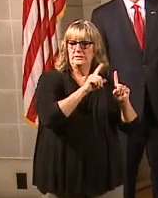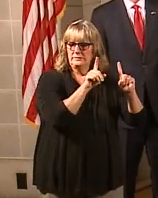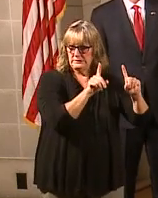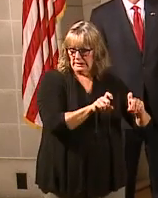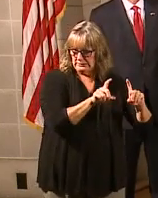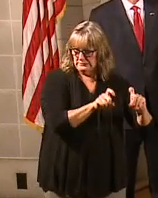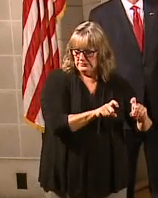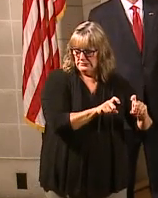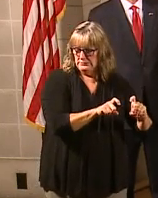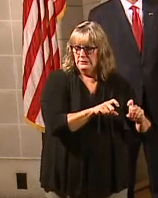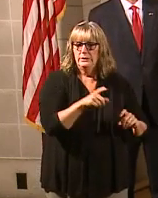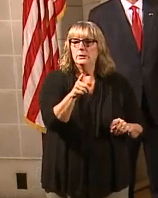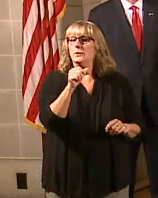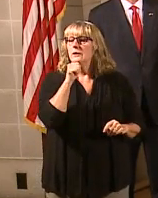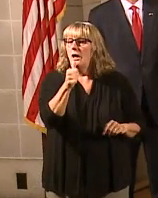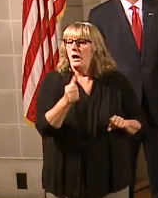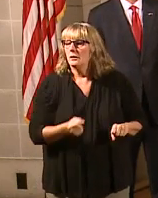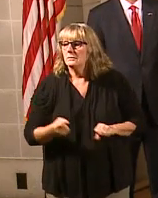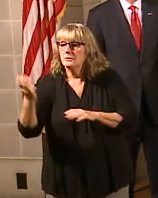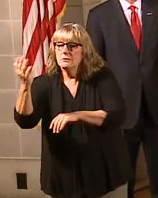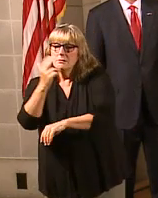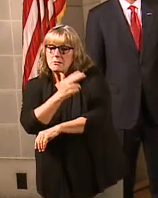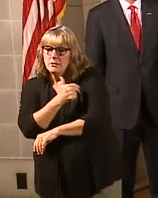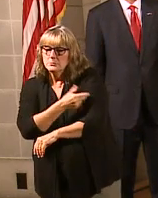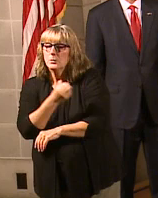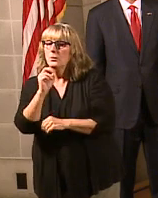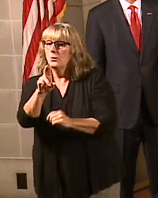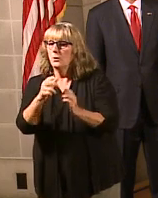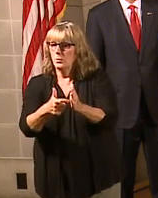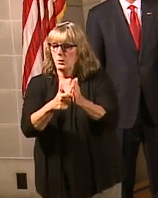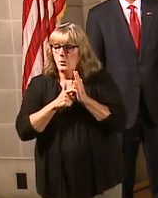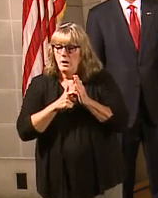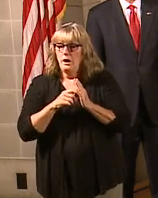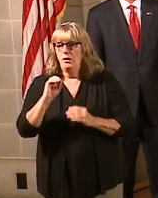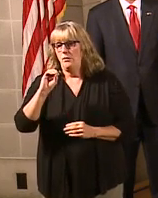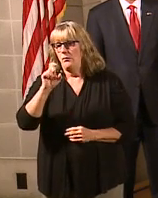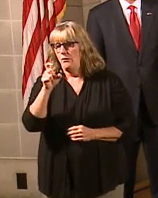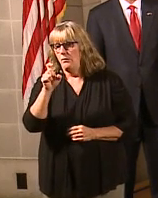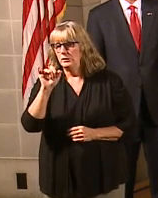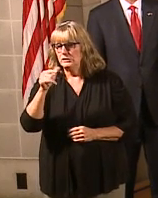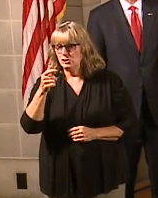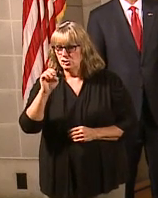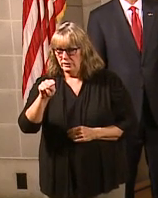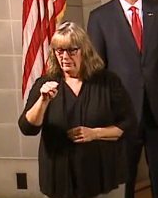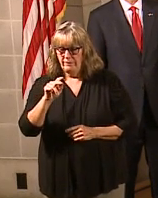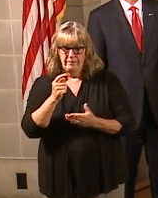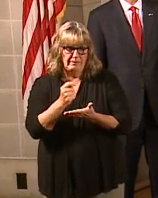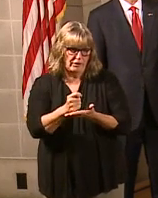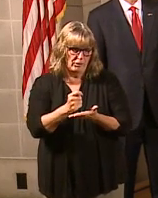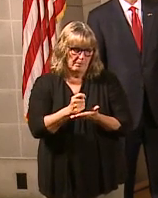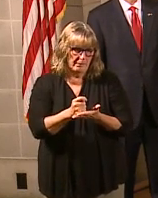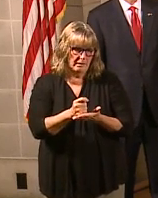YOU ARE WITHIN 10 DAYS OF